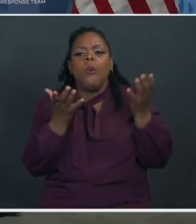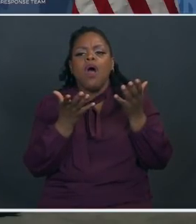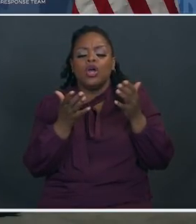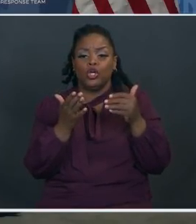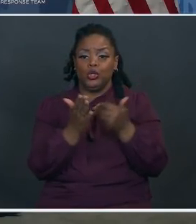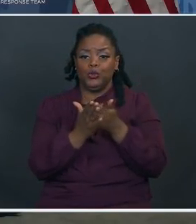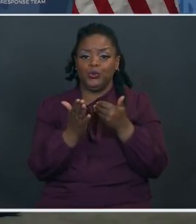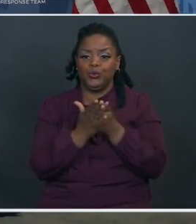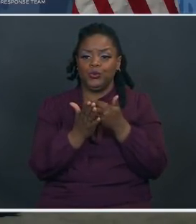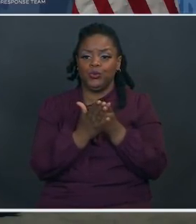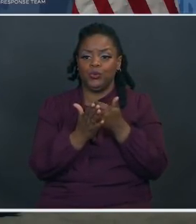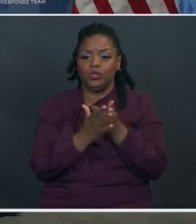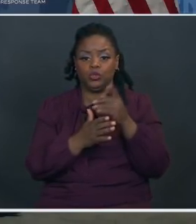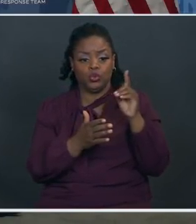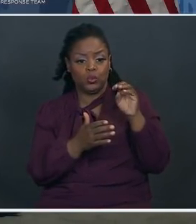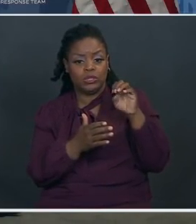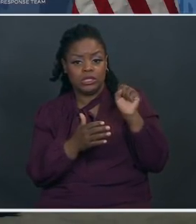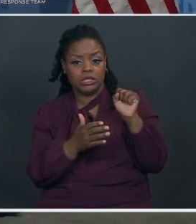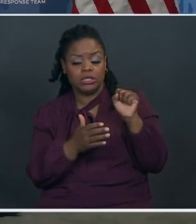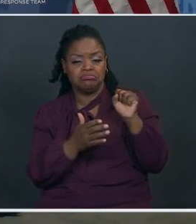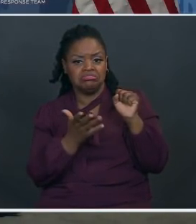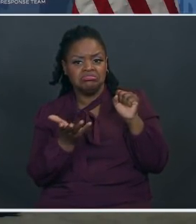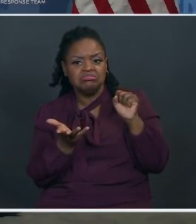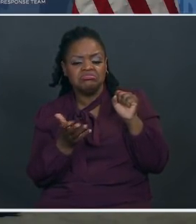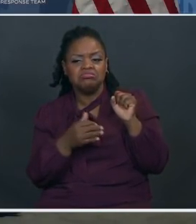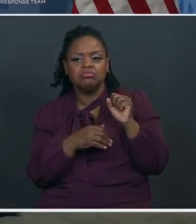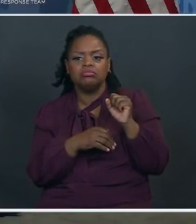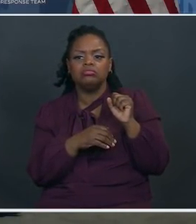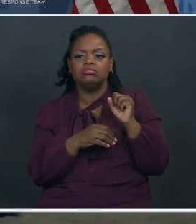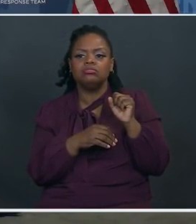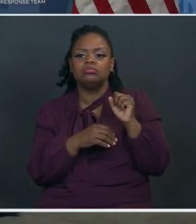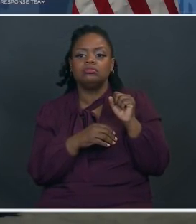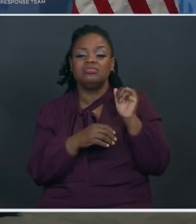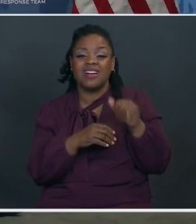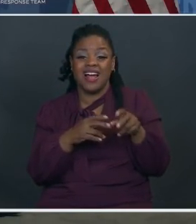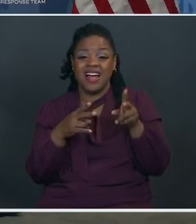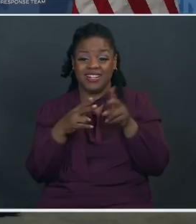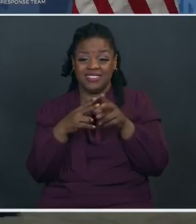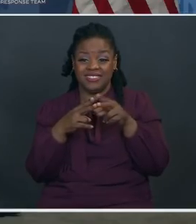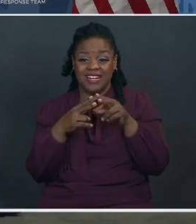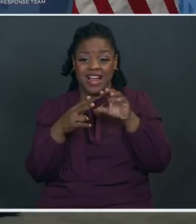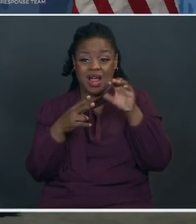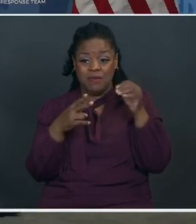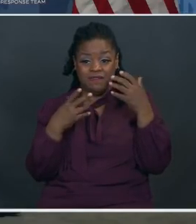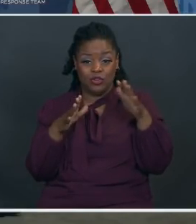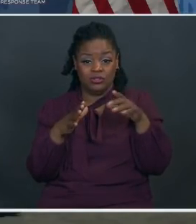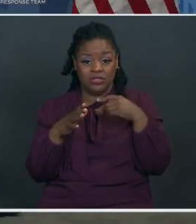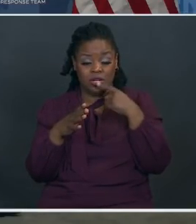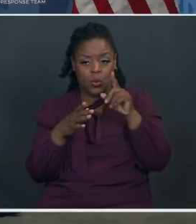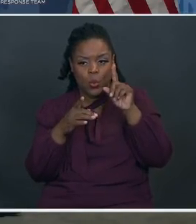that you all announced yesterday, have those two companies specifically told you when these extra doses will be available?